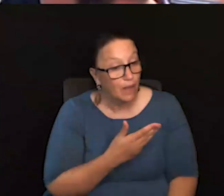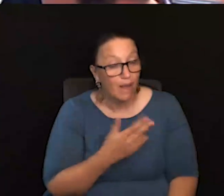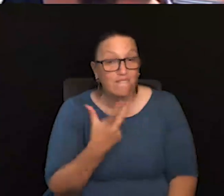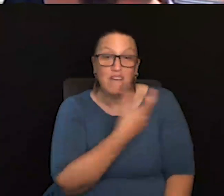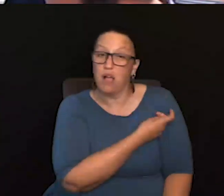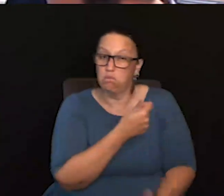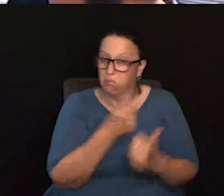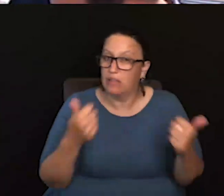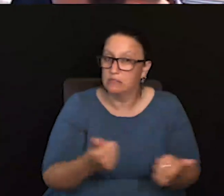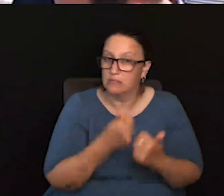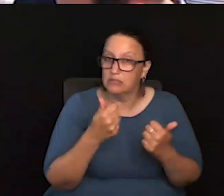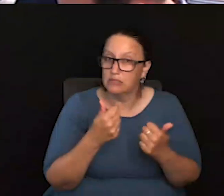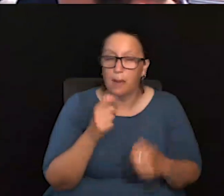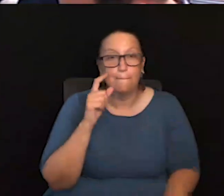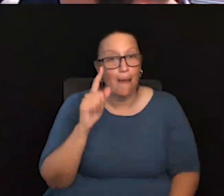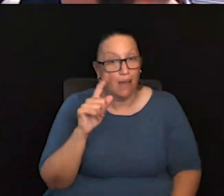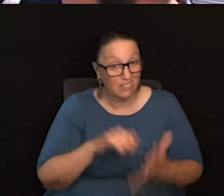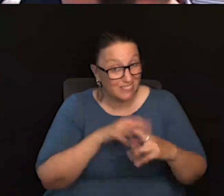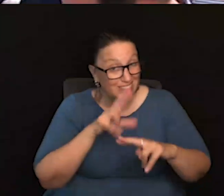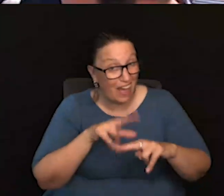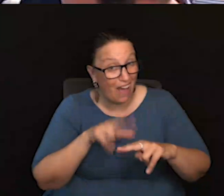and probably pretty eager to get a booster shot.